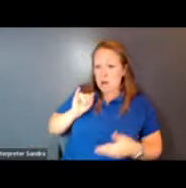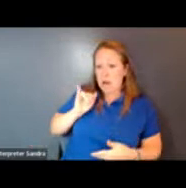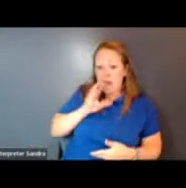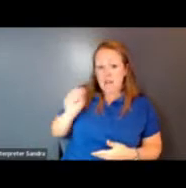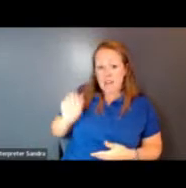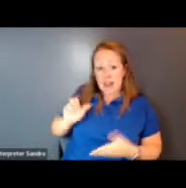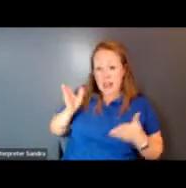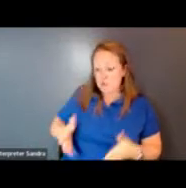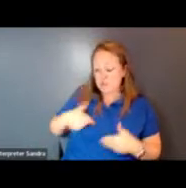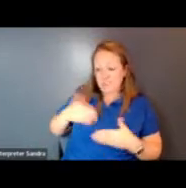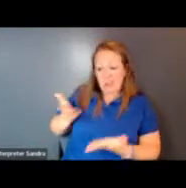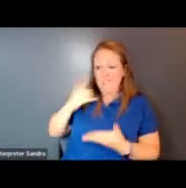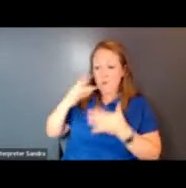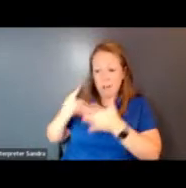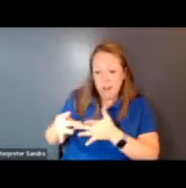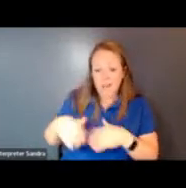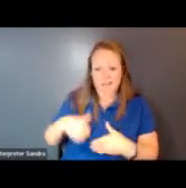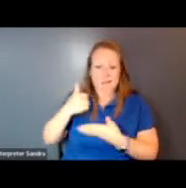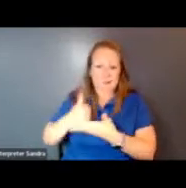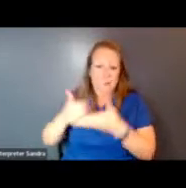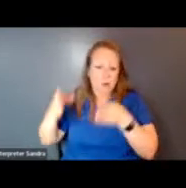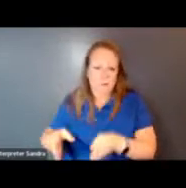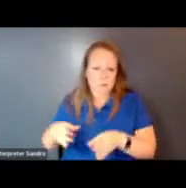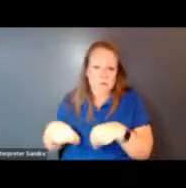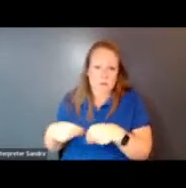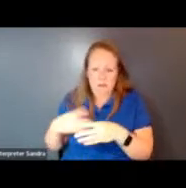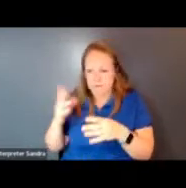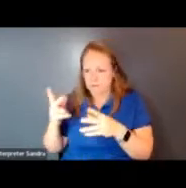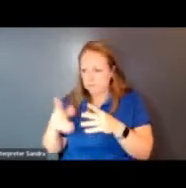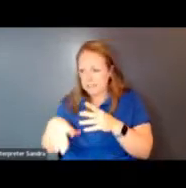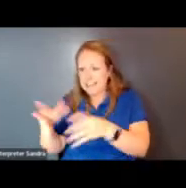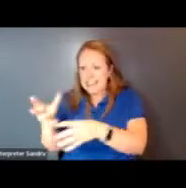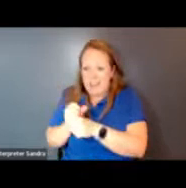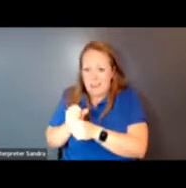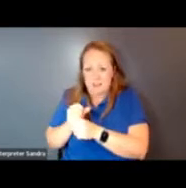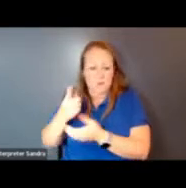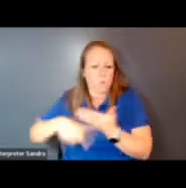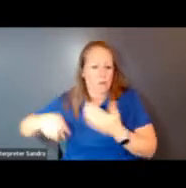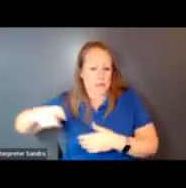participant get the needed services. Just because the participant is not doing what